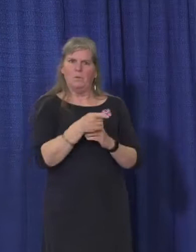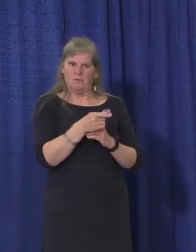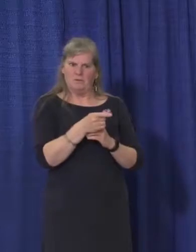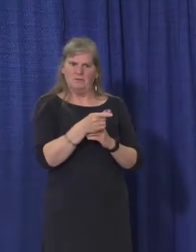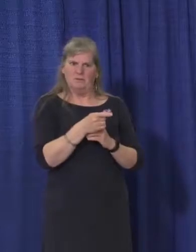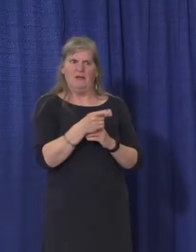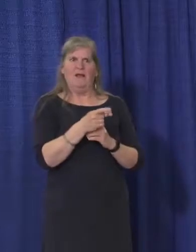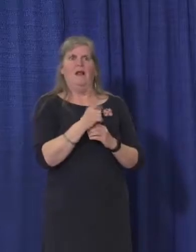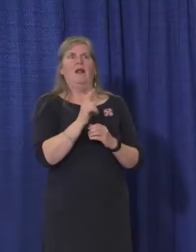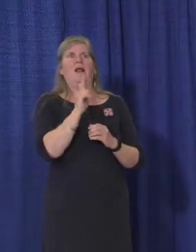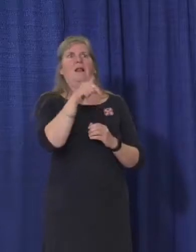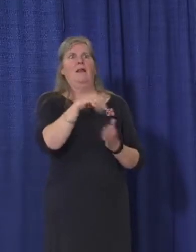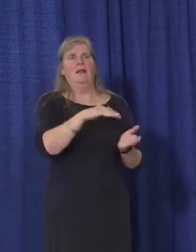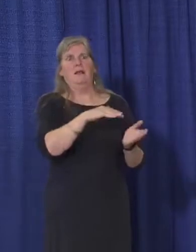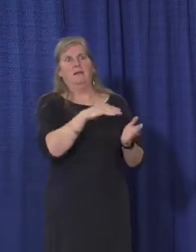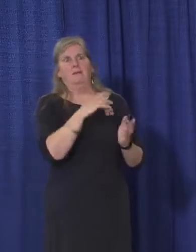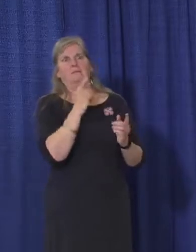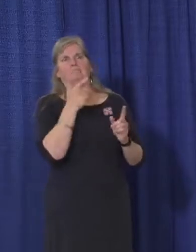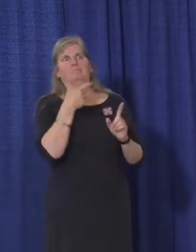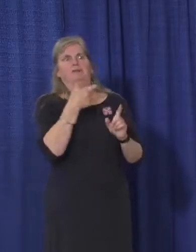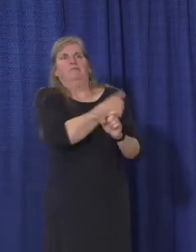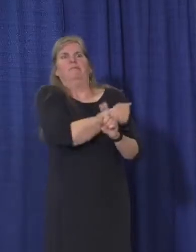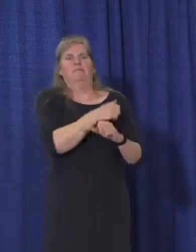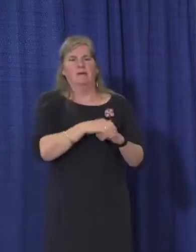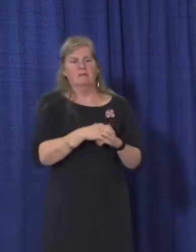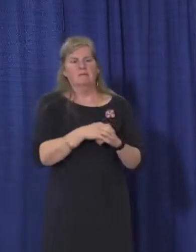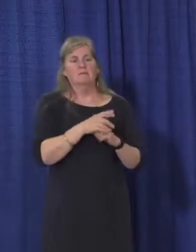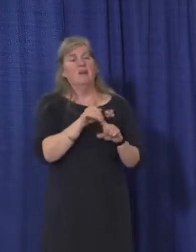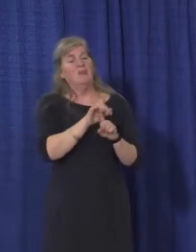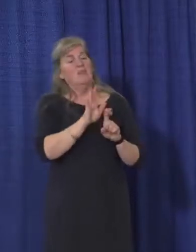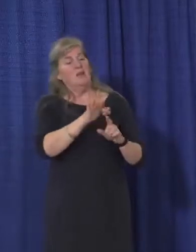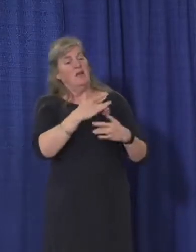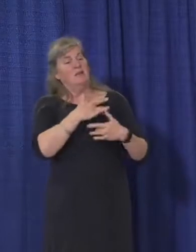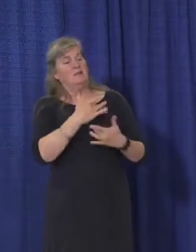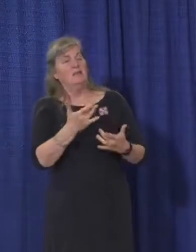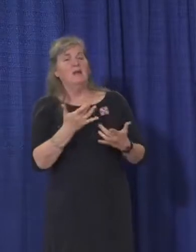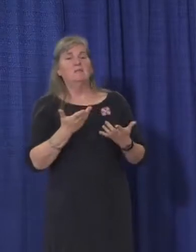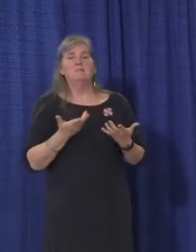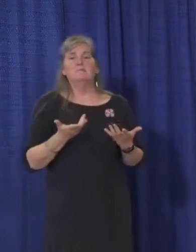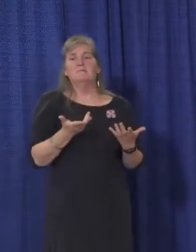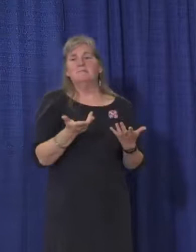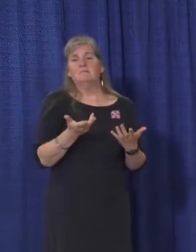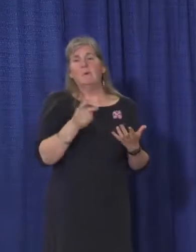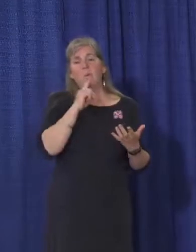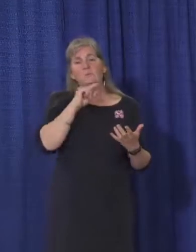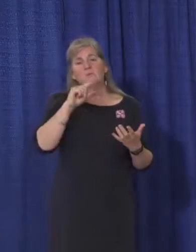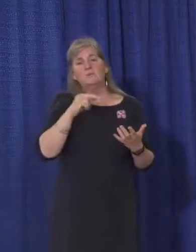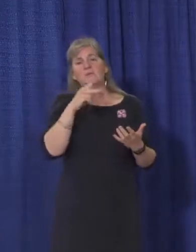because of them coming late to uptake and because of that natural tendency as we all